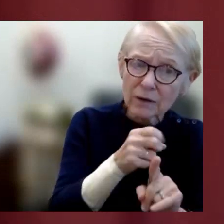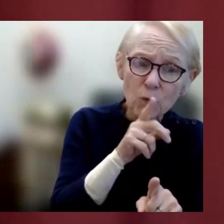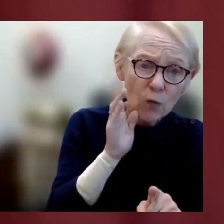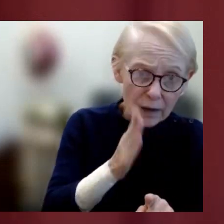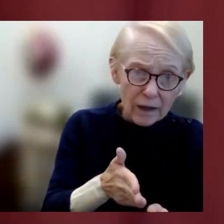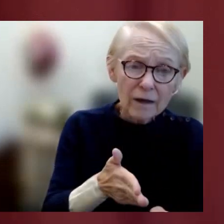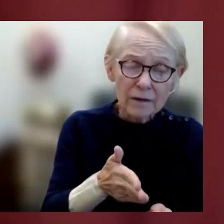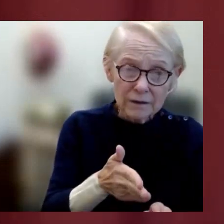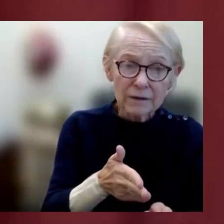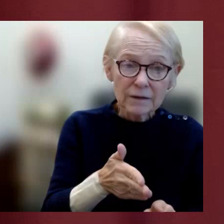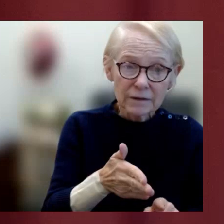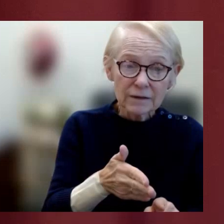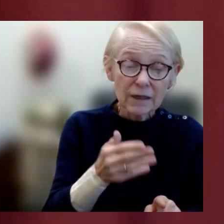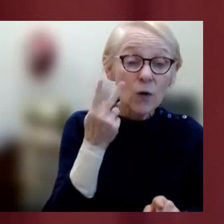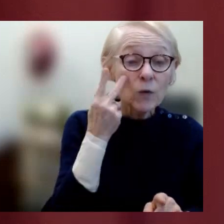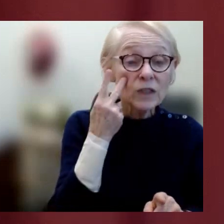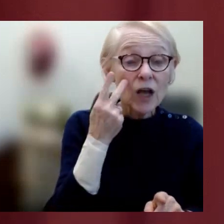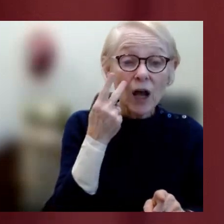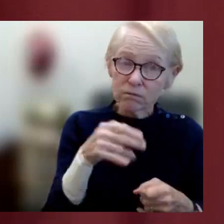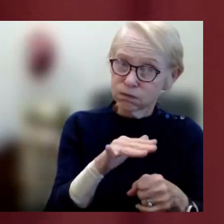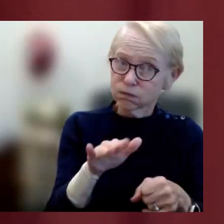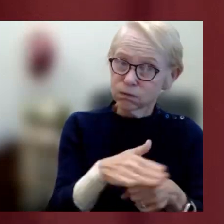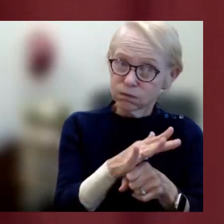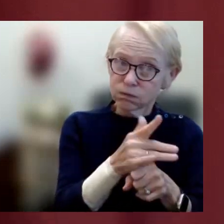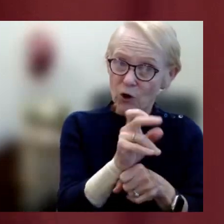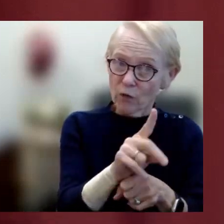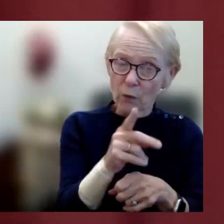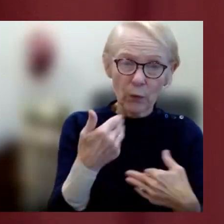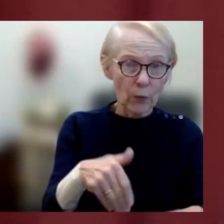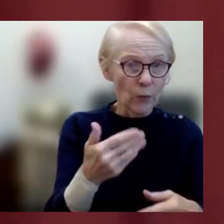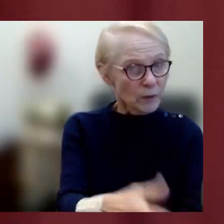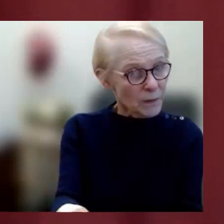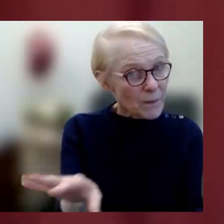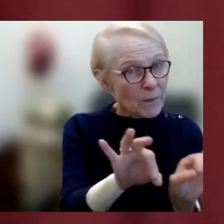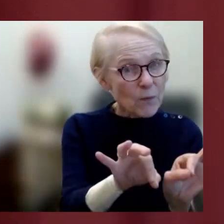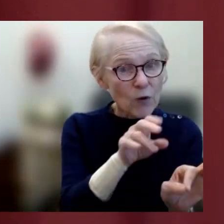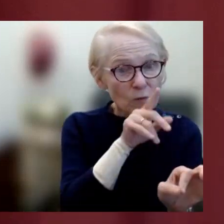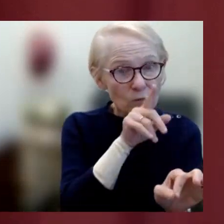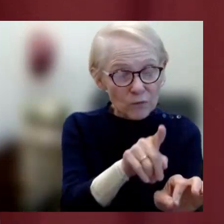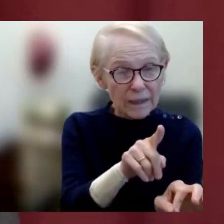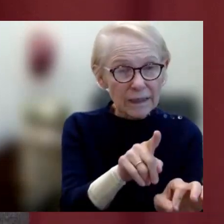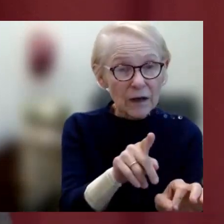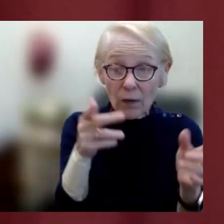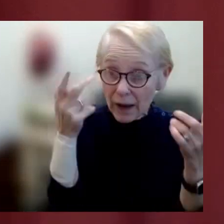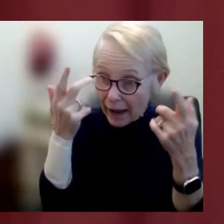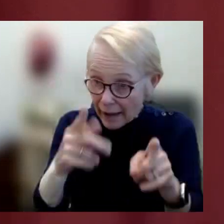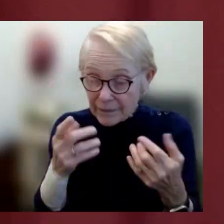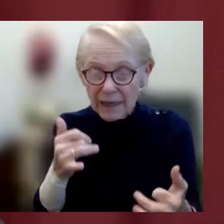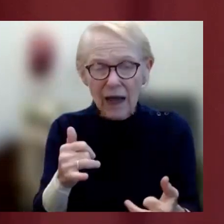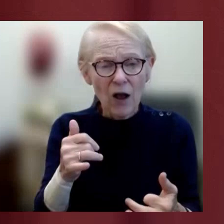uh with covid how important that is because there was an incident you may be familiar with at the